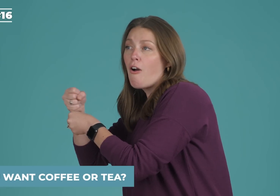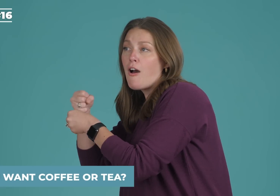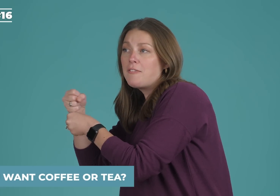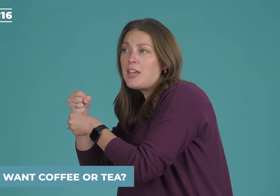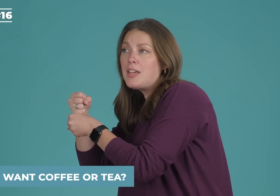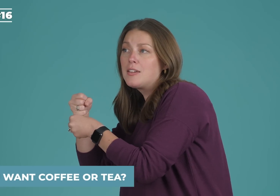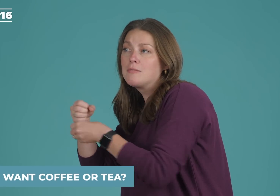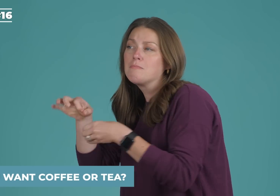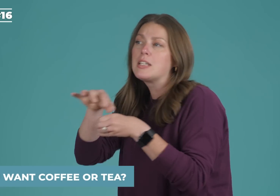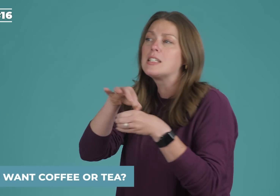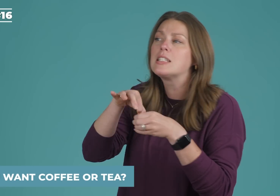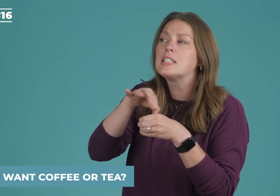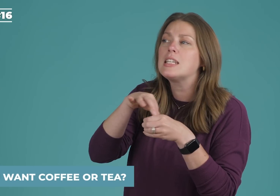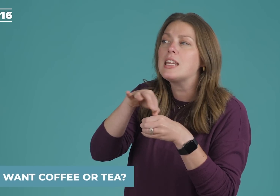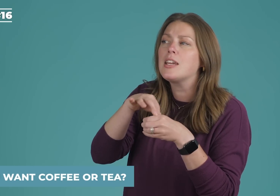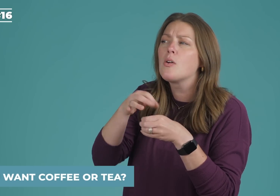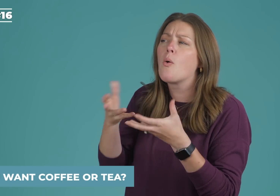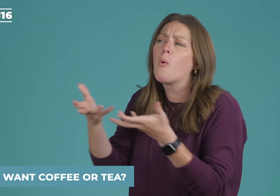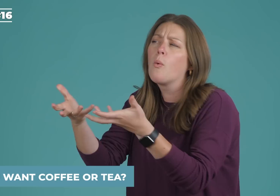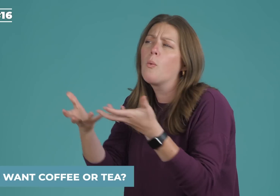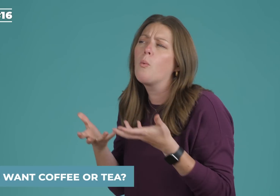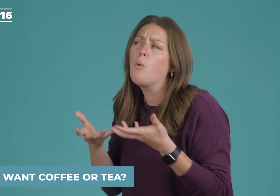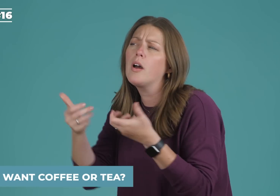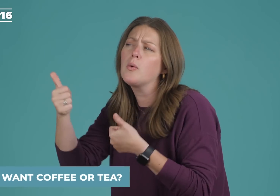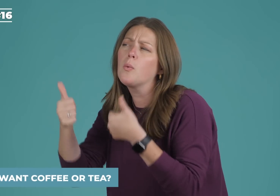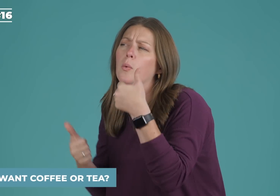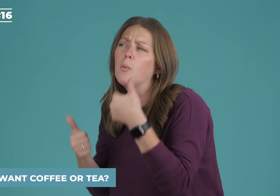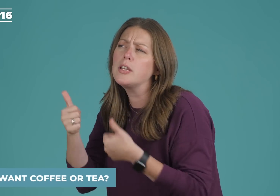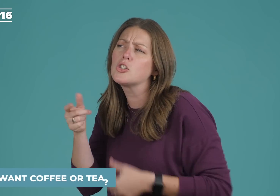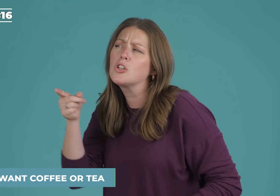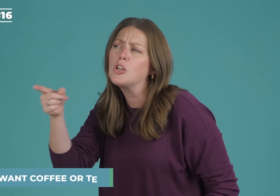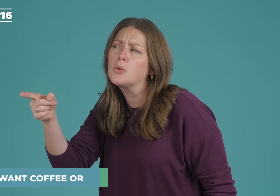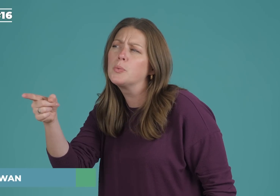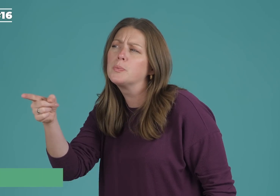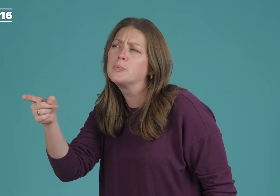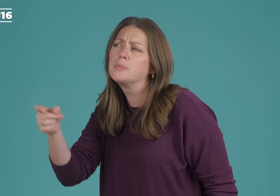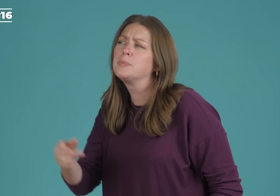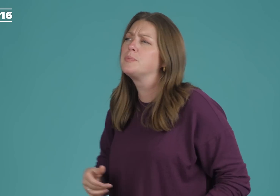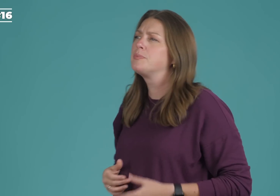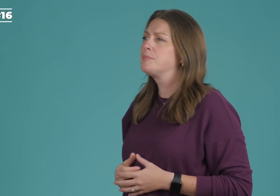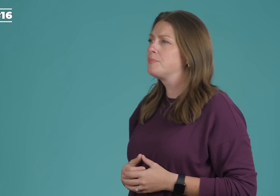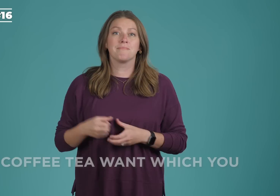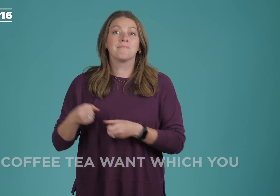Coffee Tea Want Which you